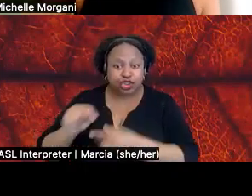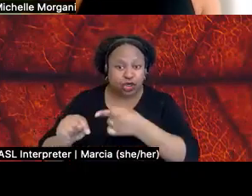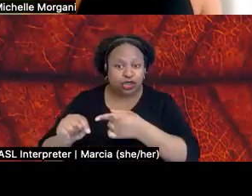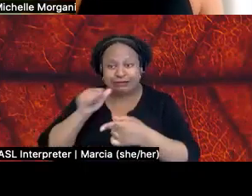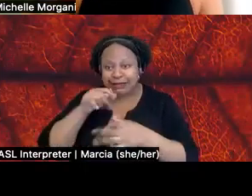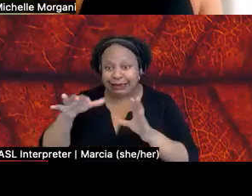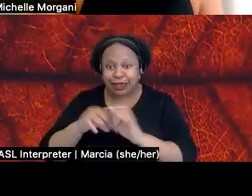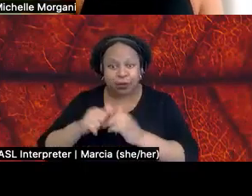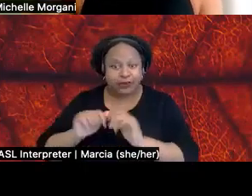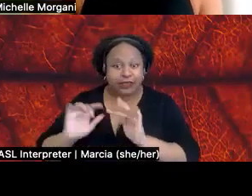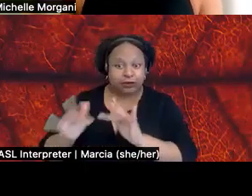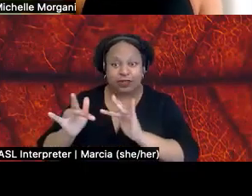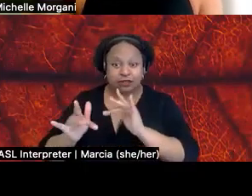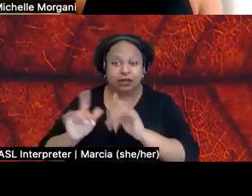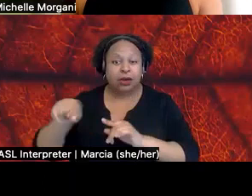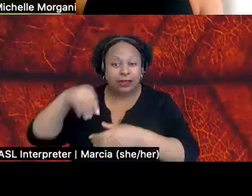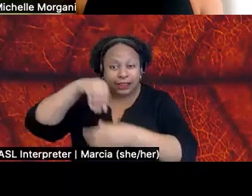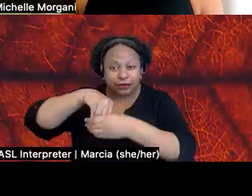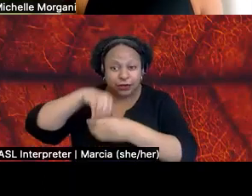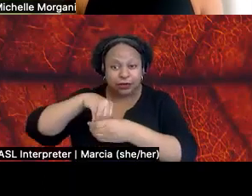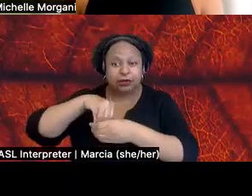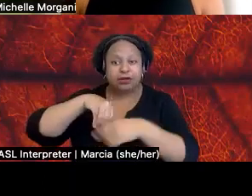it is only connected to the local area network.